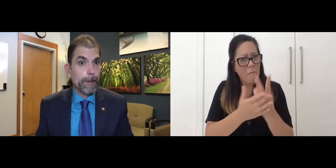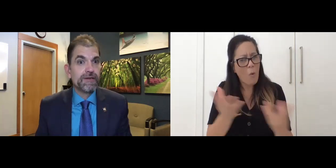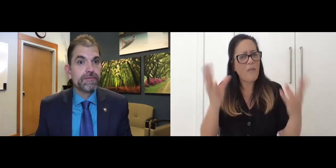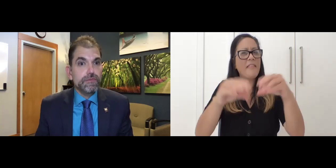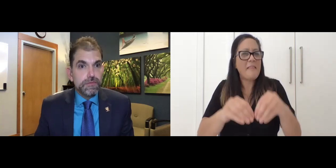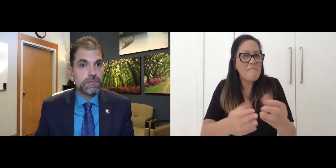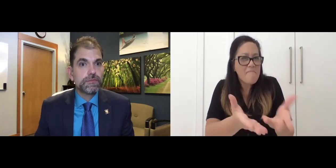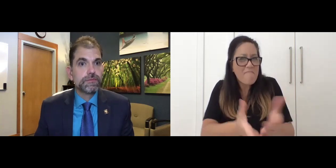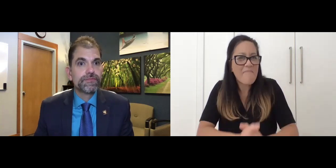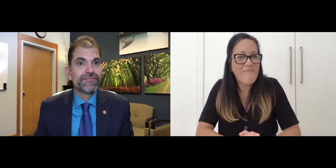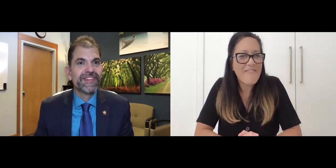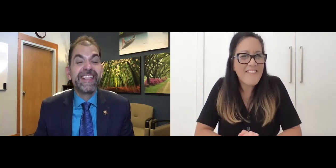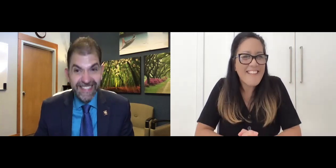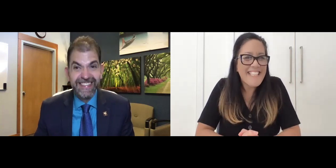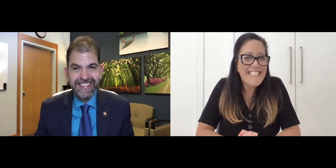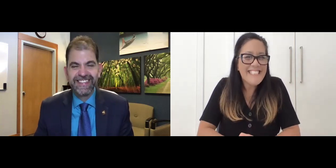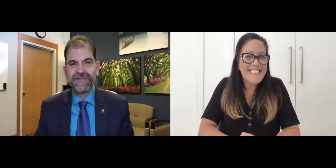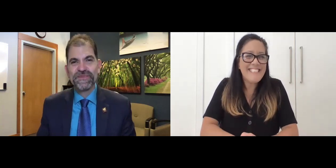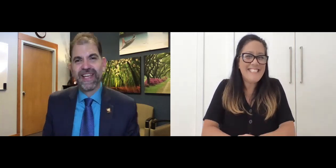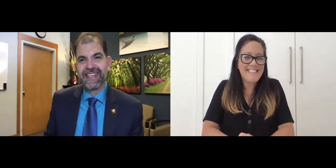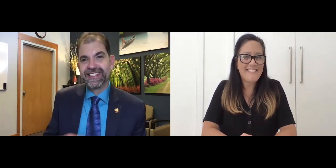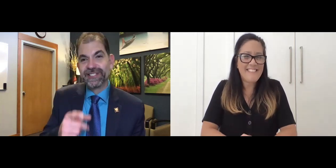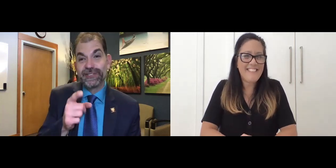I'd love to hear your experience.